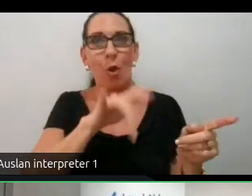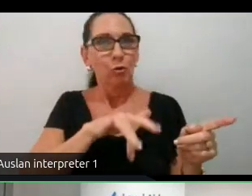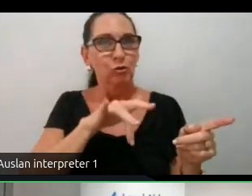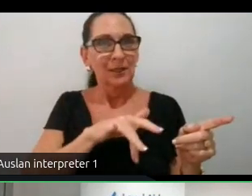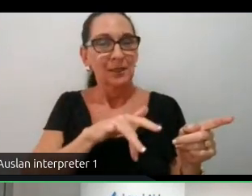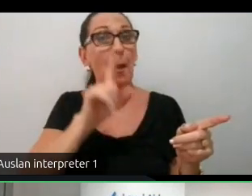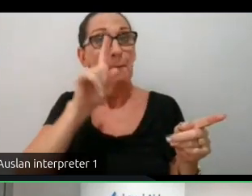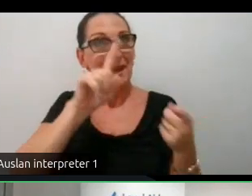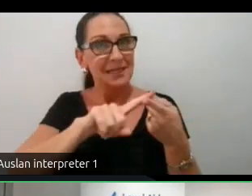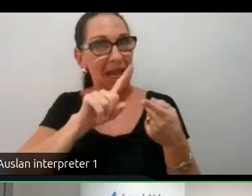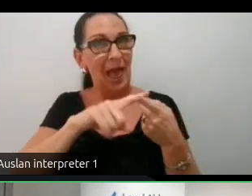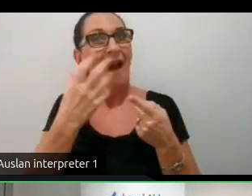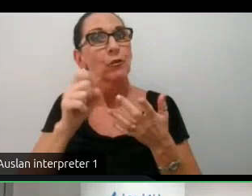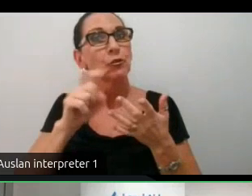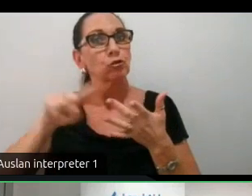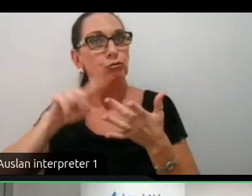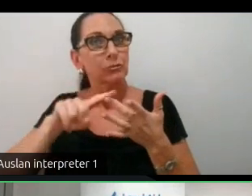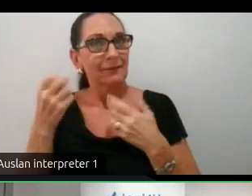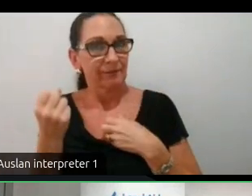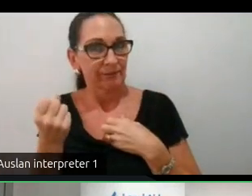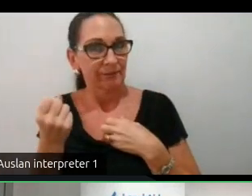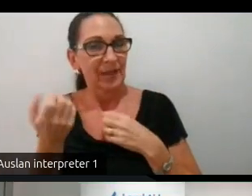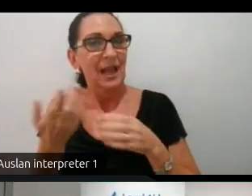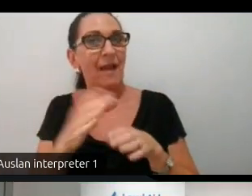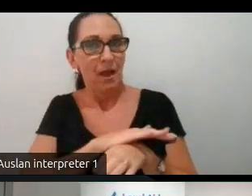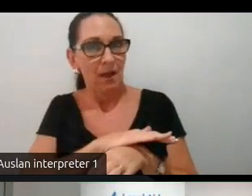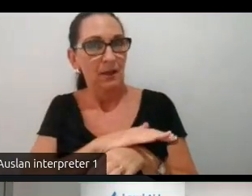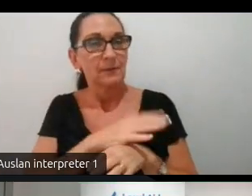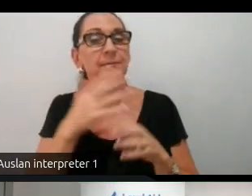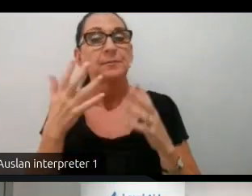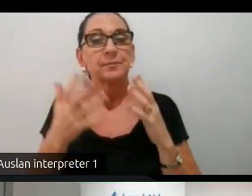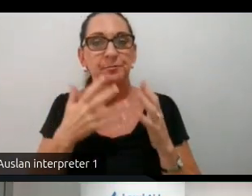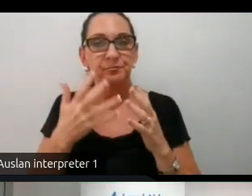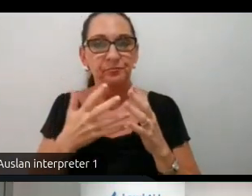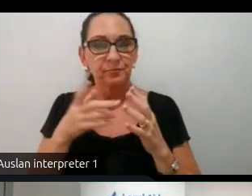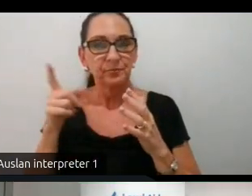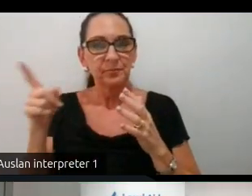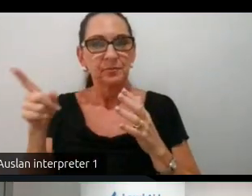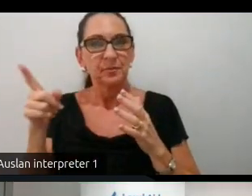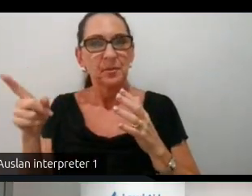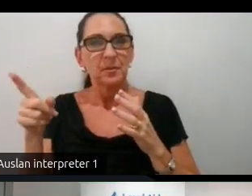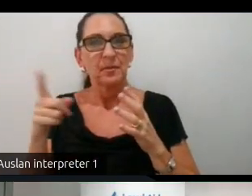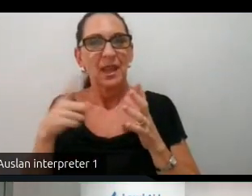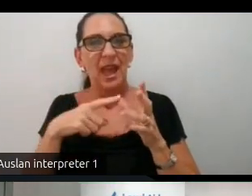but he is still insured and we um we got him to the point where AFCA said, "Yep, the insurance